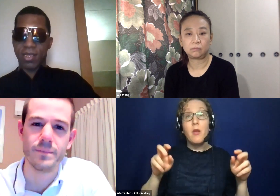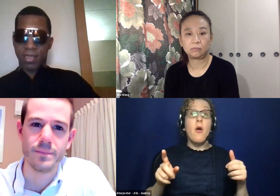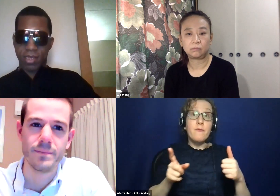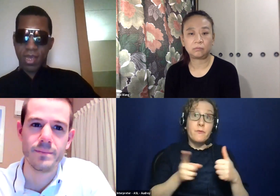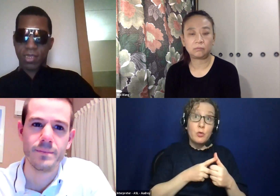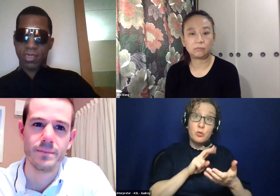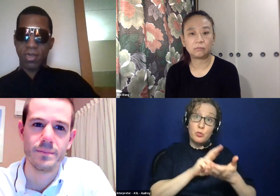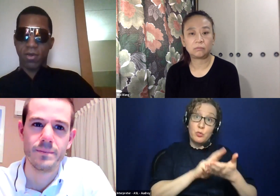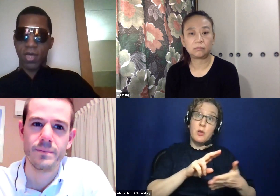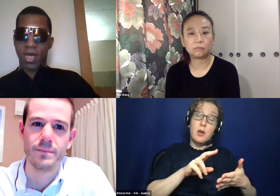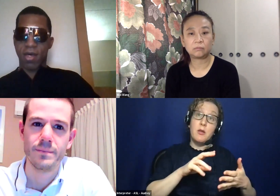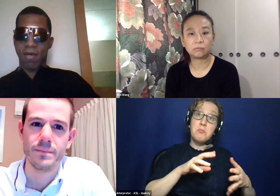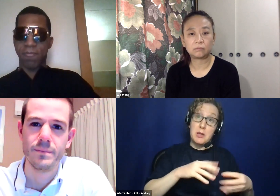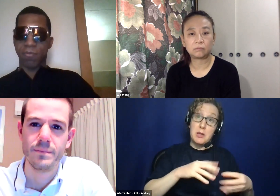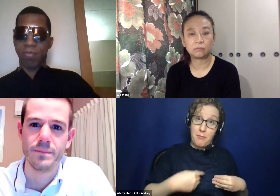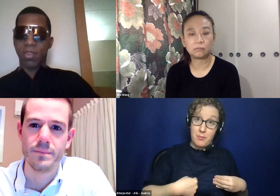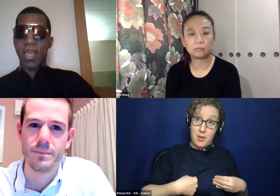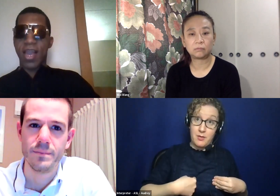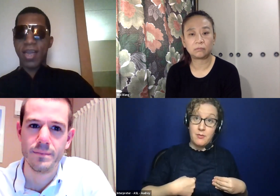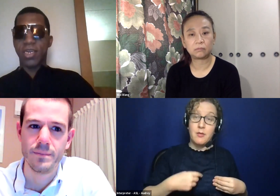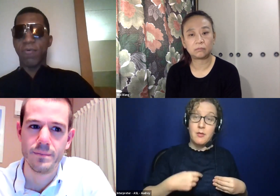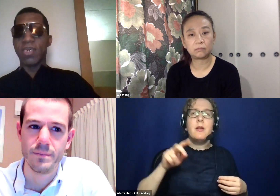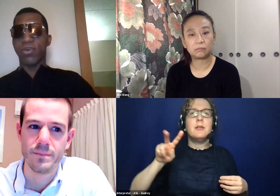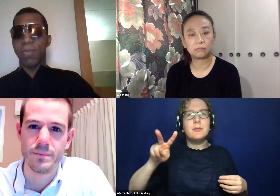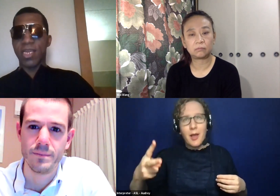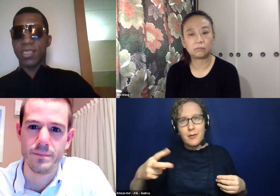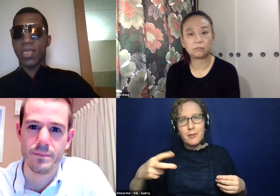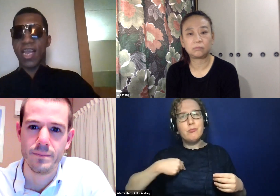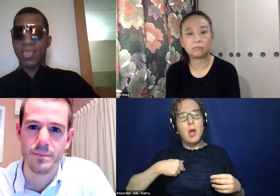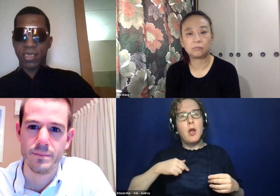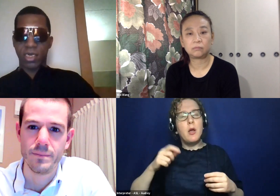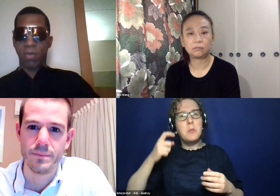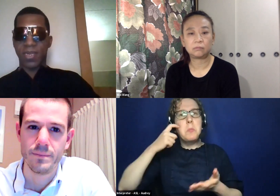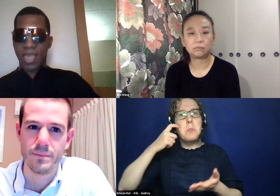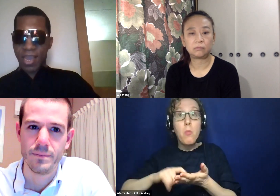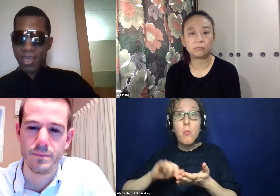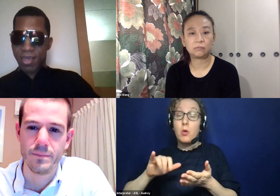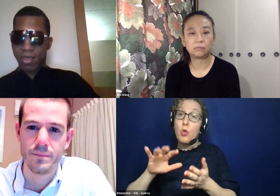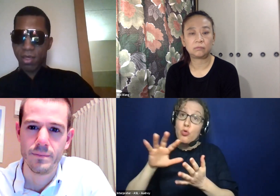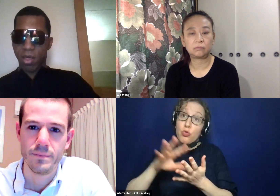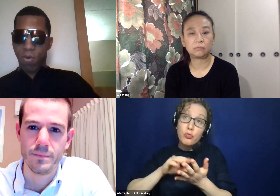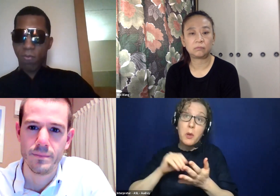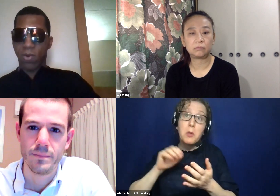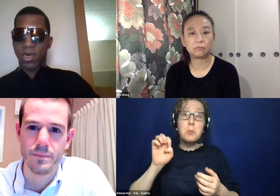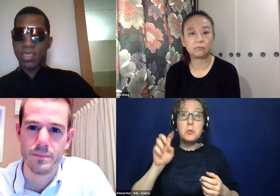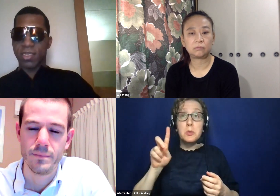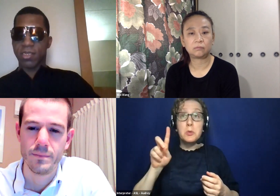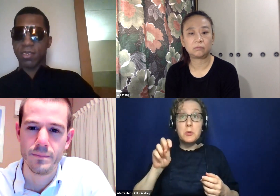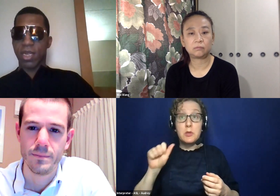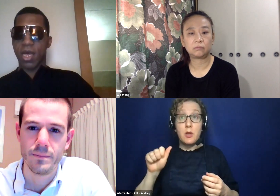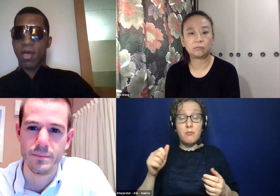Yeah, so actually, what drew me to the Education USA was